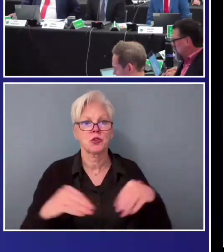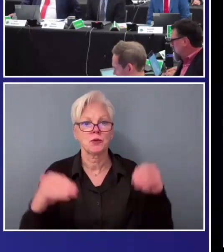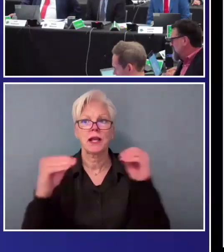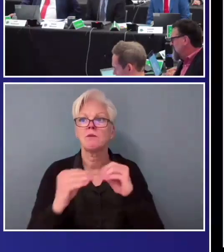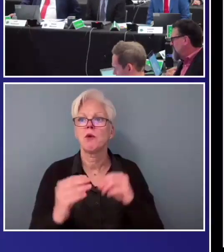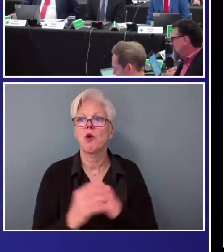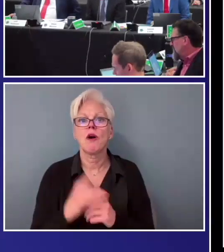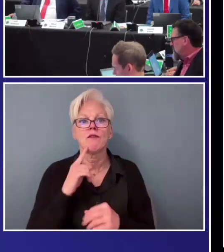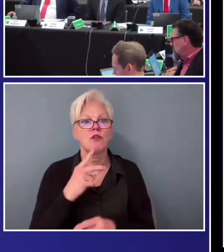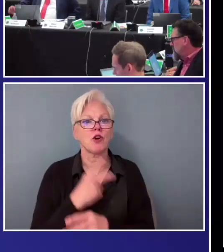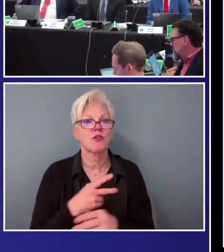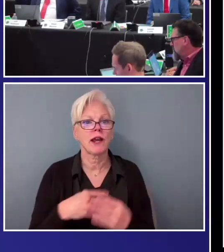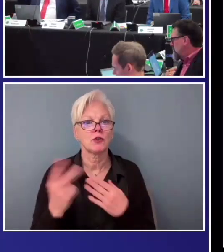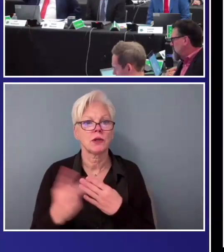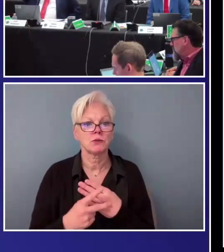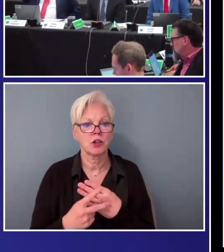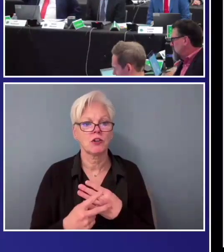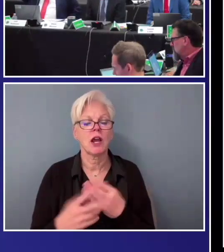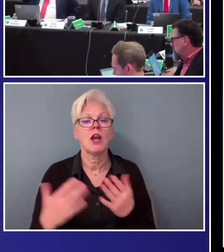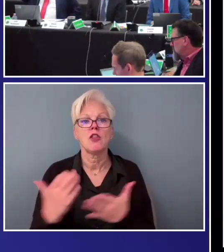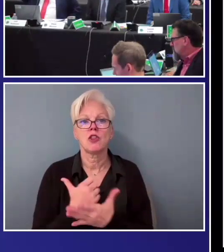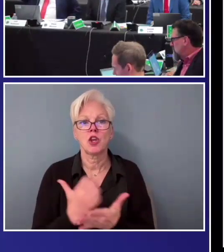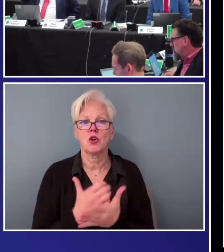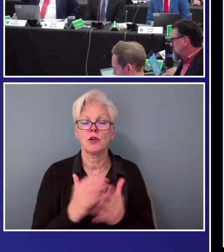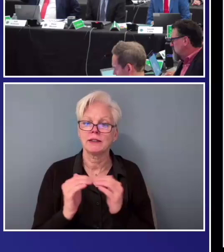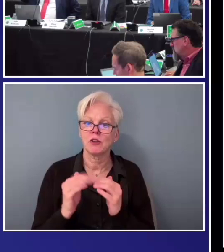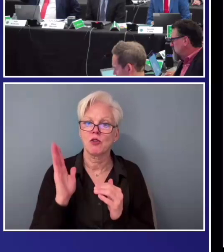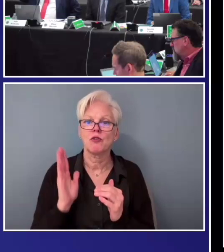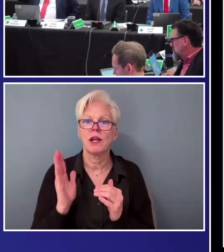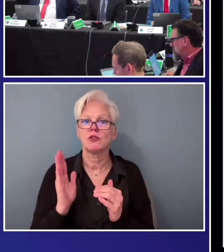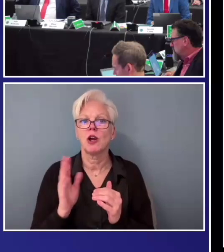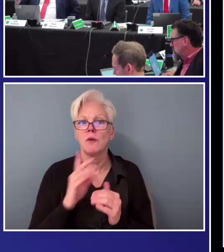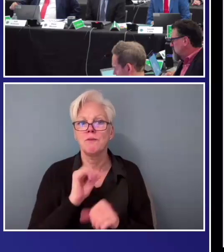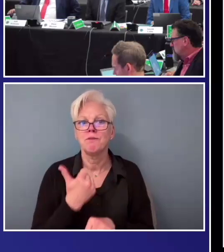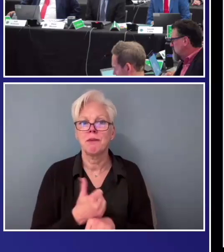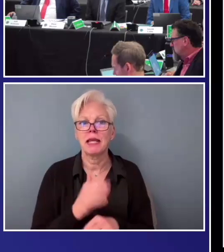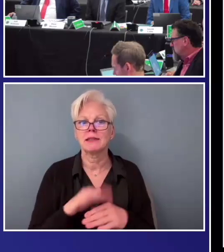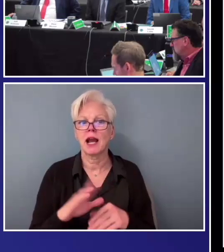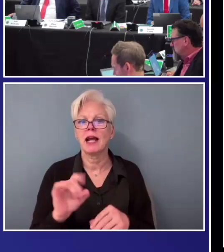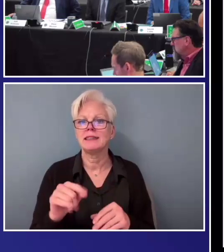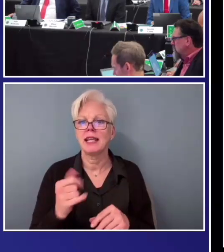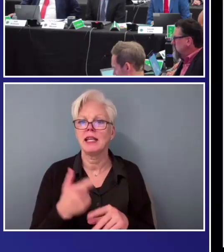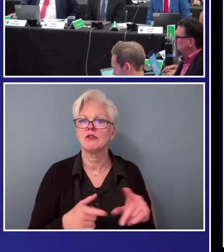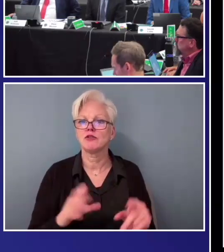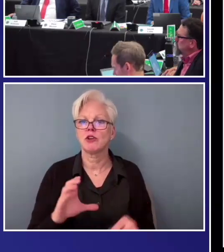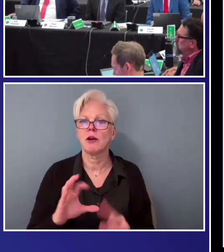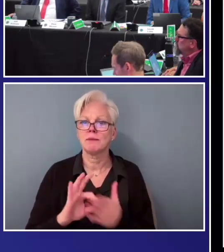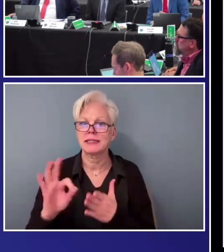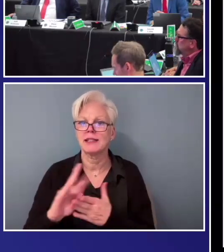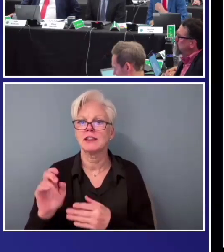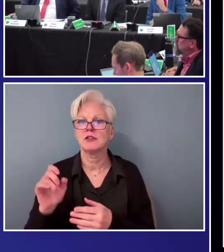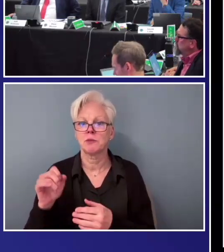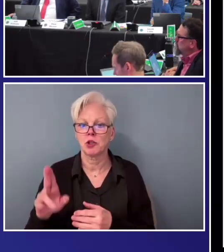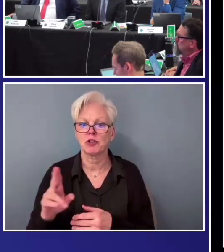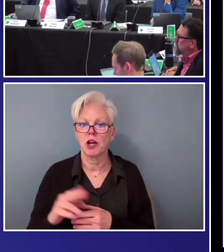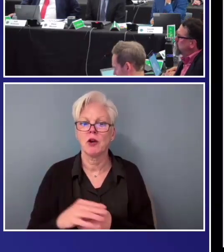For graduate programs, the earnings threshold is based on data from the Census Bureau. The median earnings of working adults age